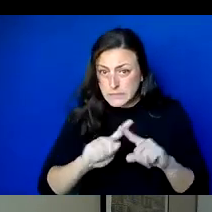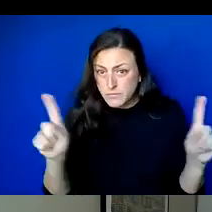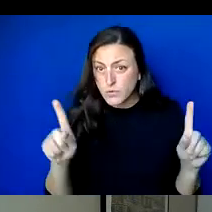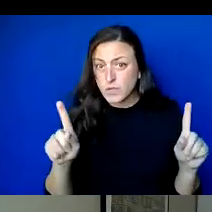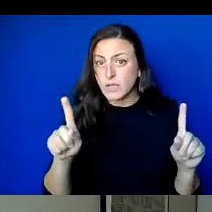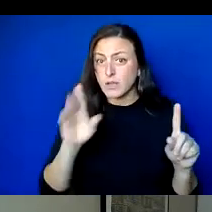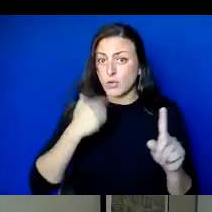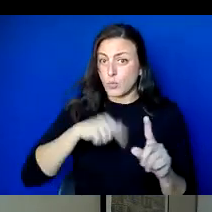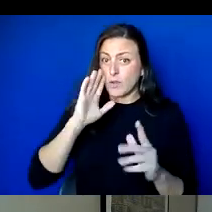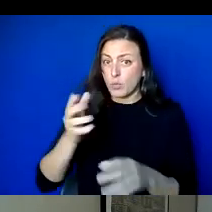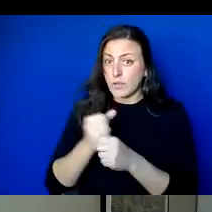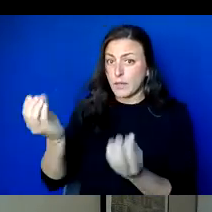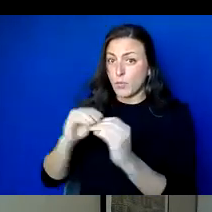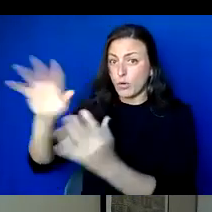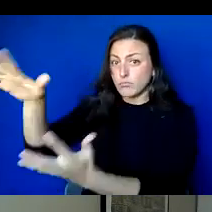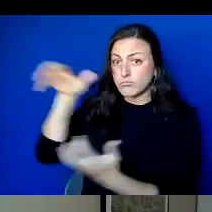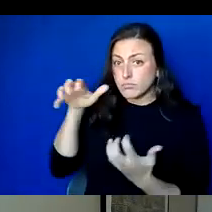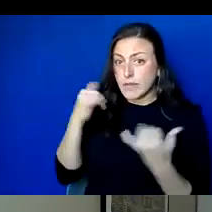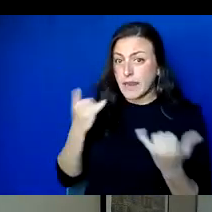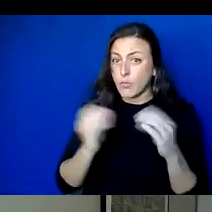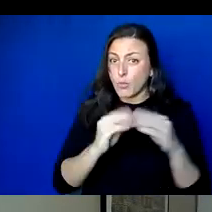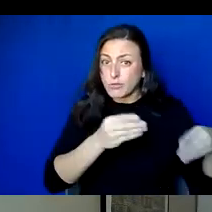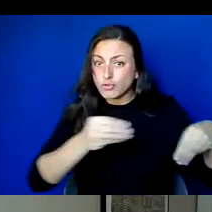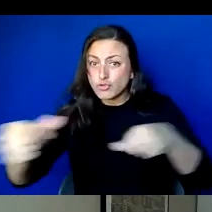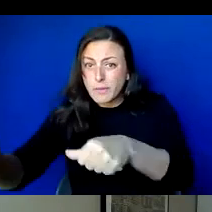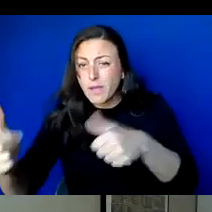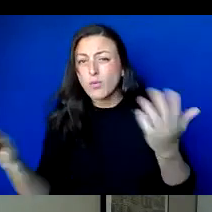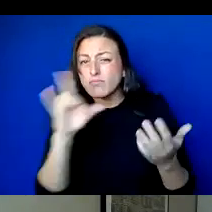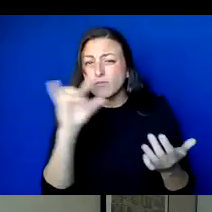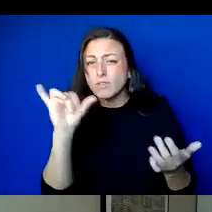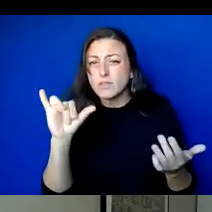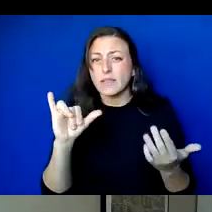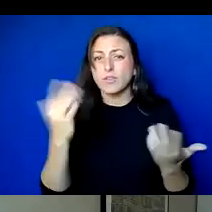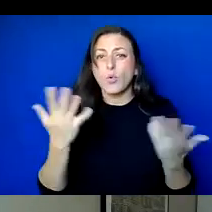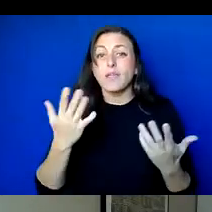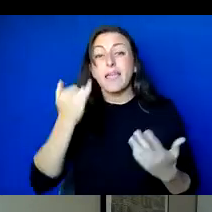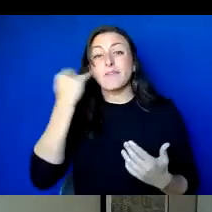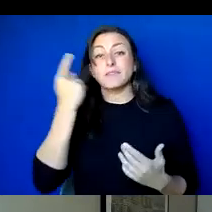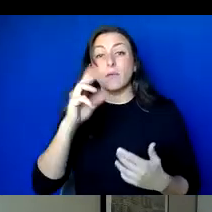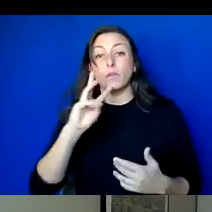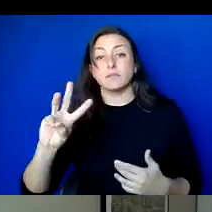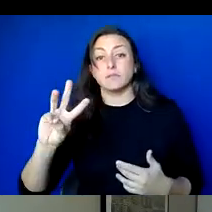Are we more streamlined and what is the best way for people 65 and up to register? Do they